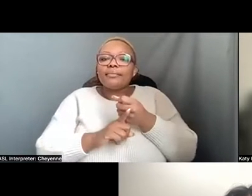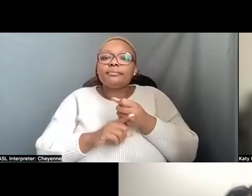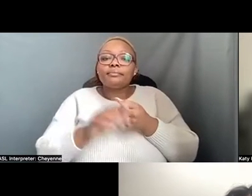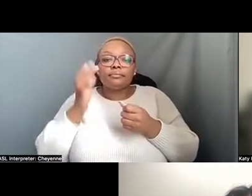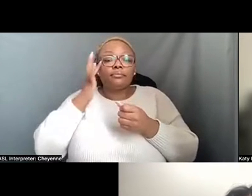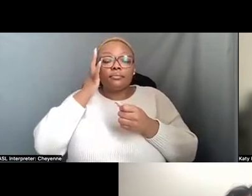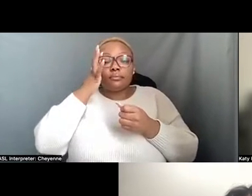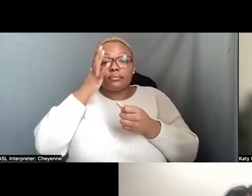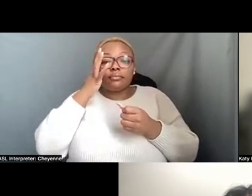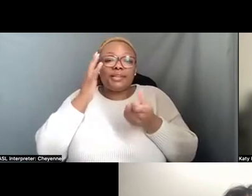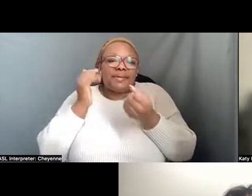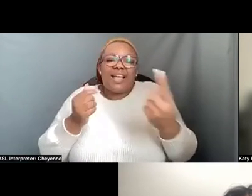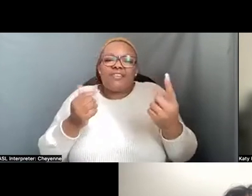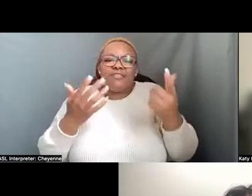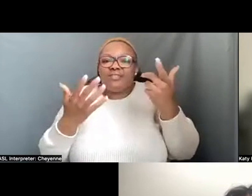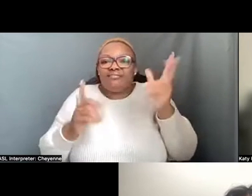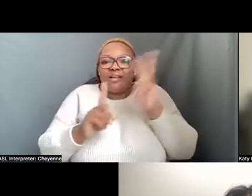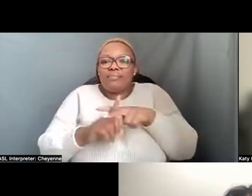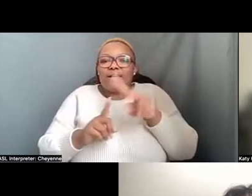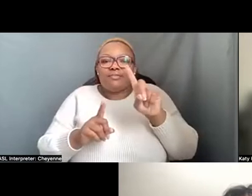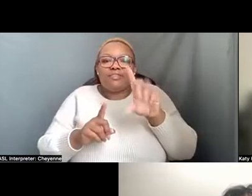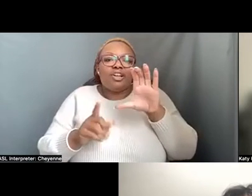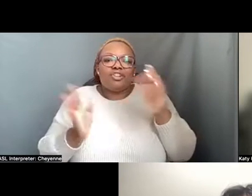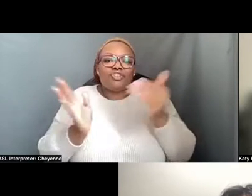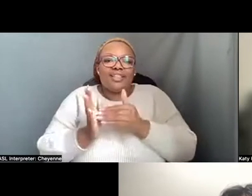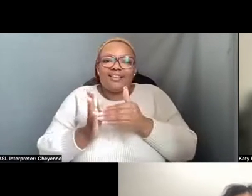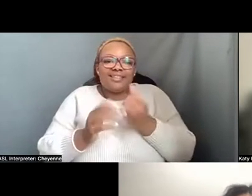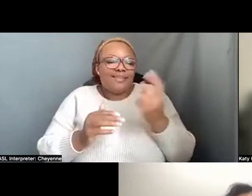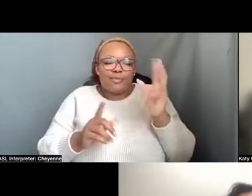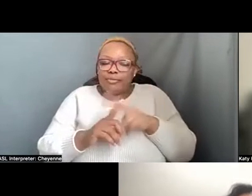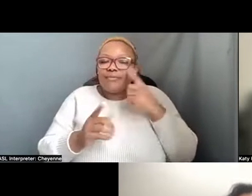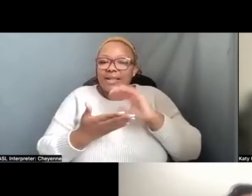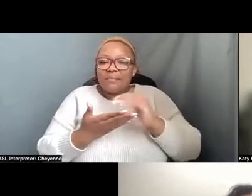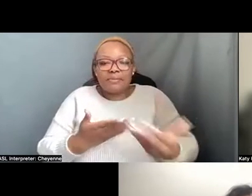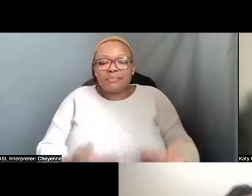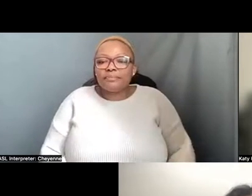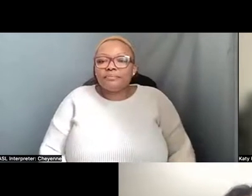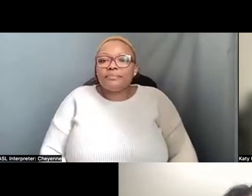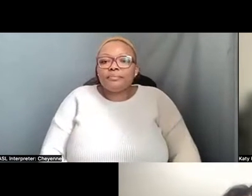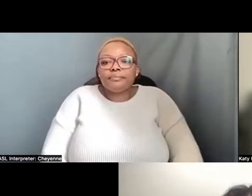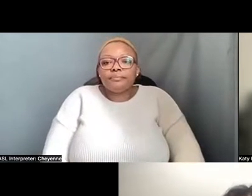That is kind of just what happens. It's true.